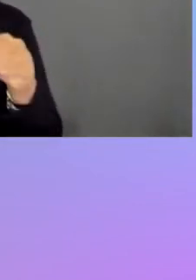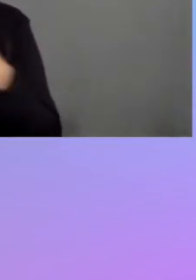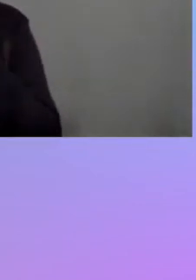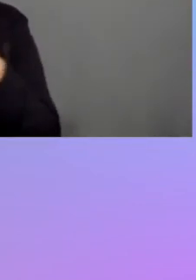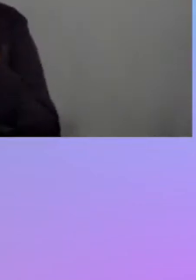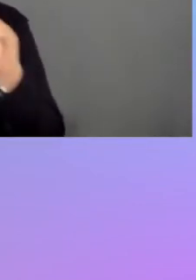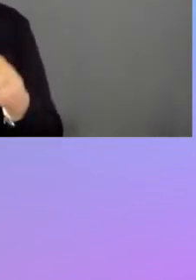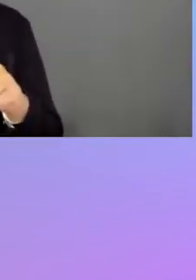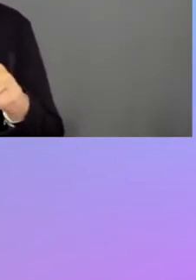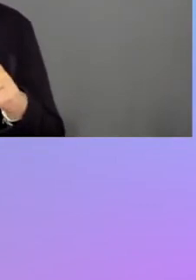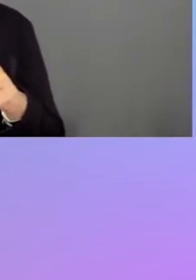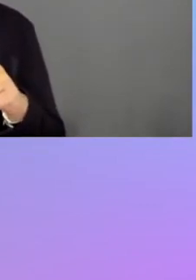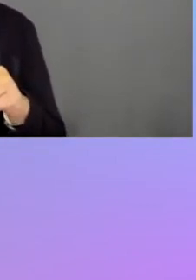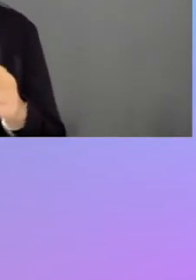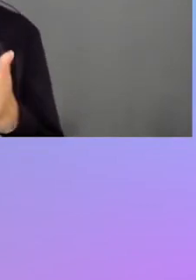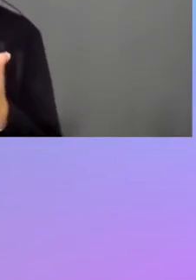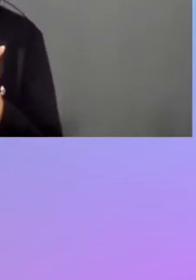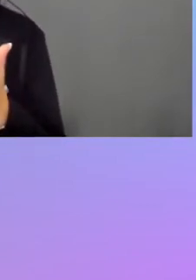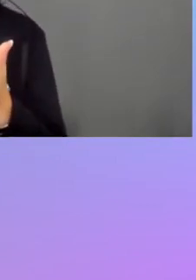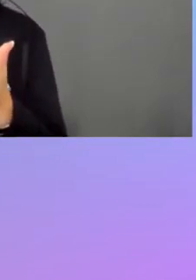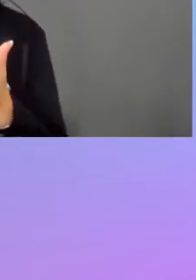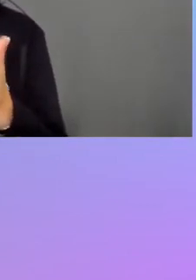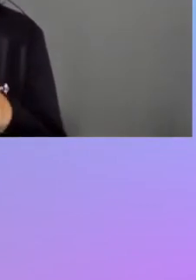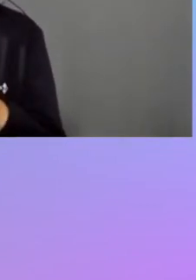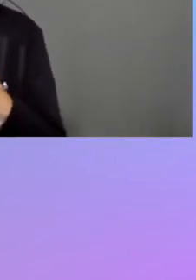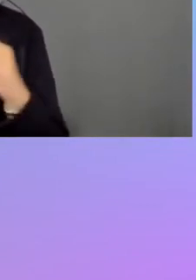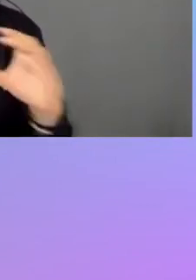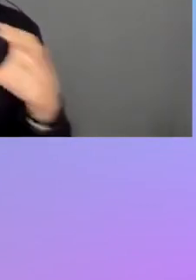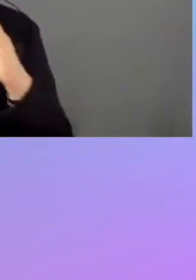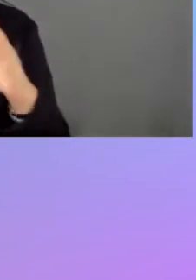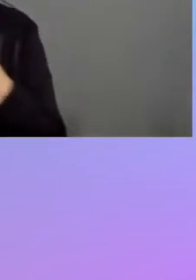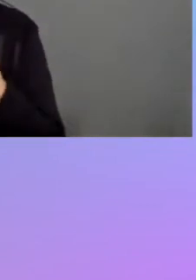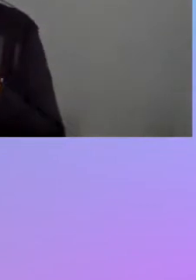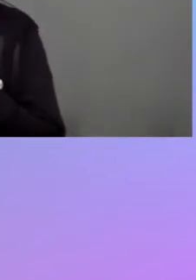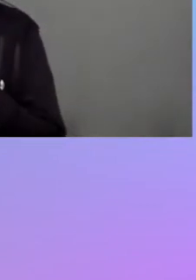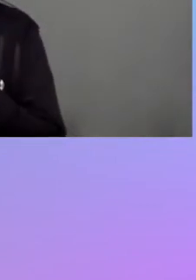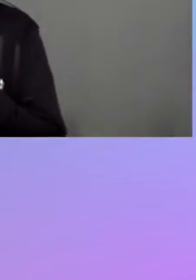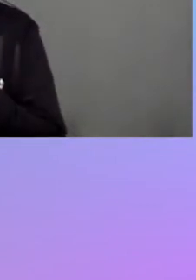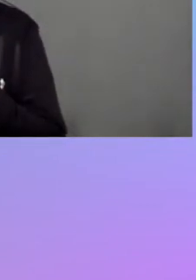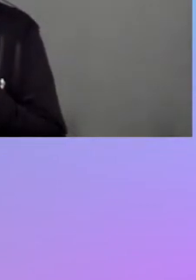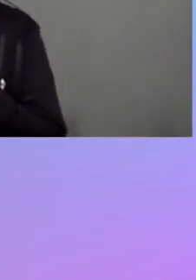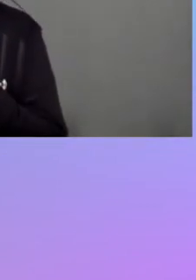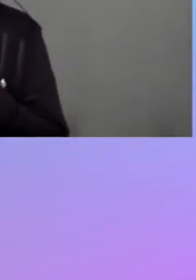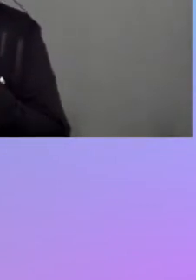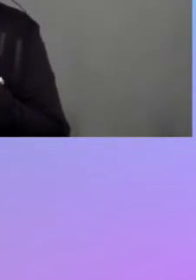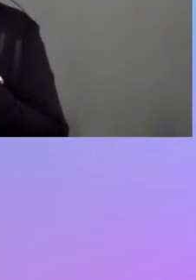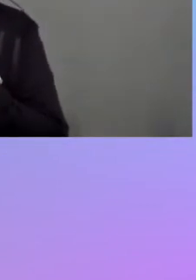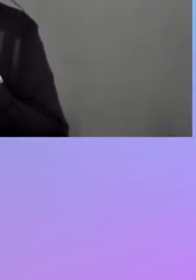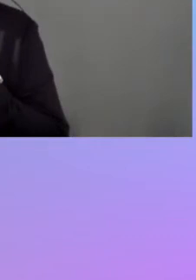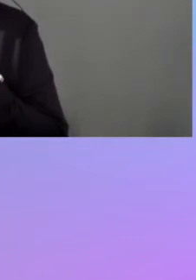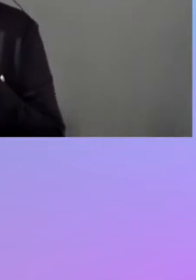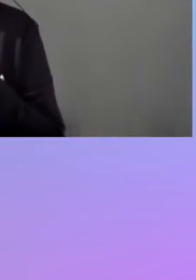the regulation or the statute. When people are saying that worship is accessible, not accessible to